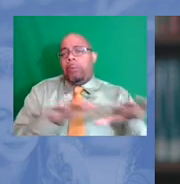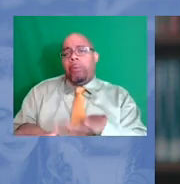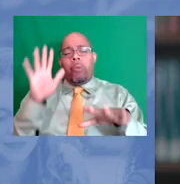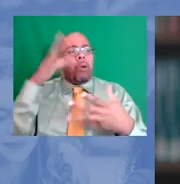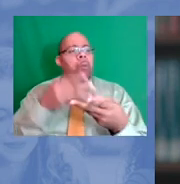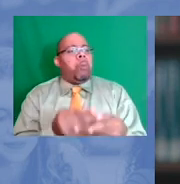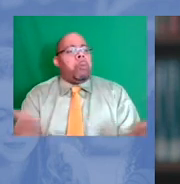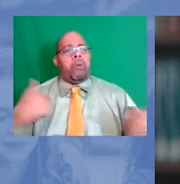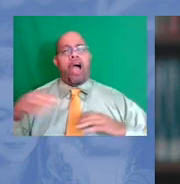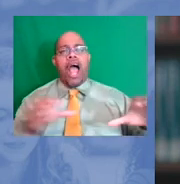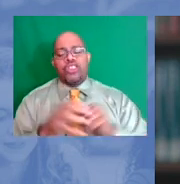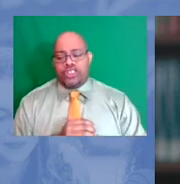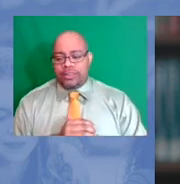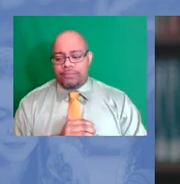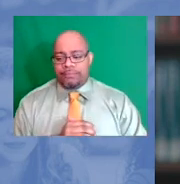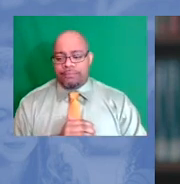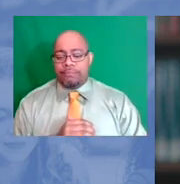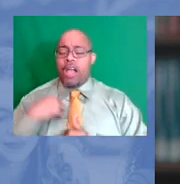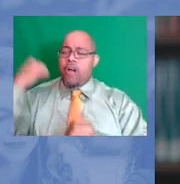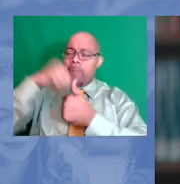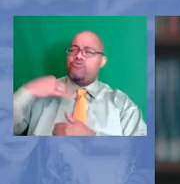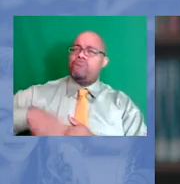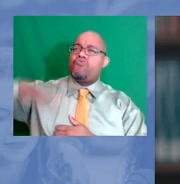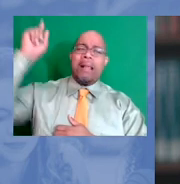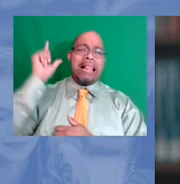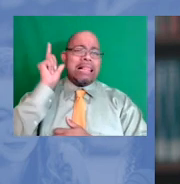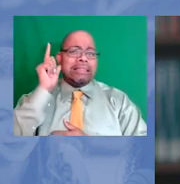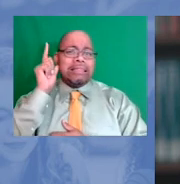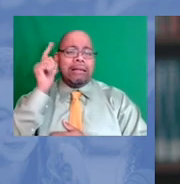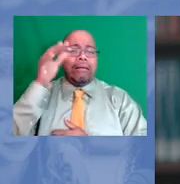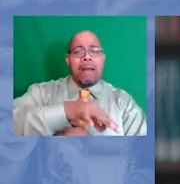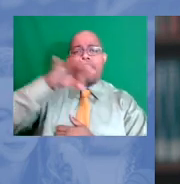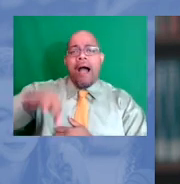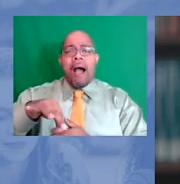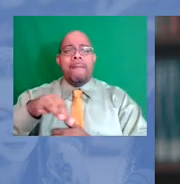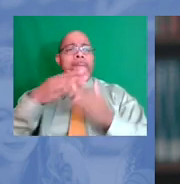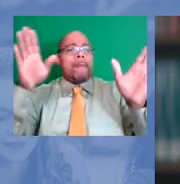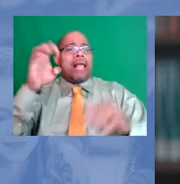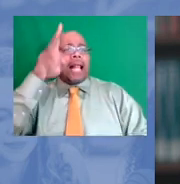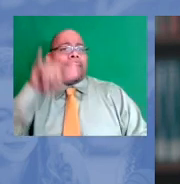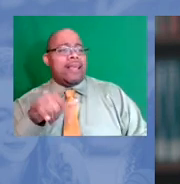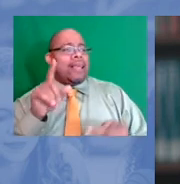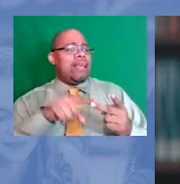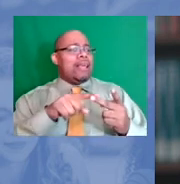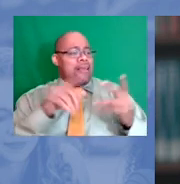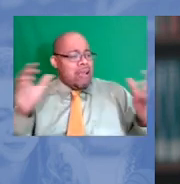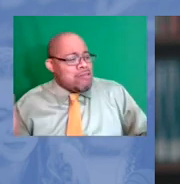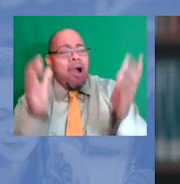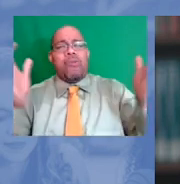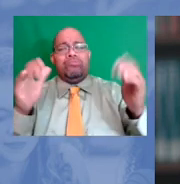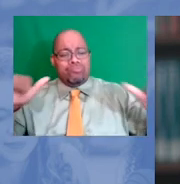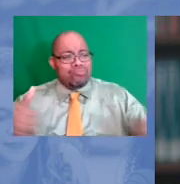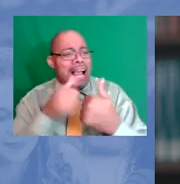I REMEMBER LISTENING TO PUBLIC ENEMY AND THEY ENCOURAGED FIGHTING THE POWER.